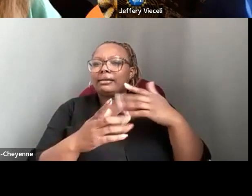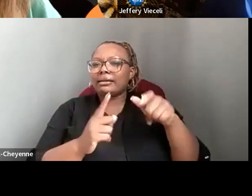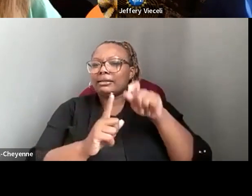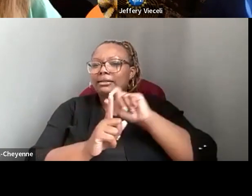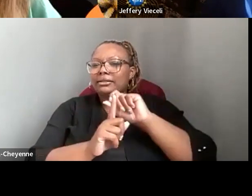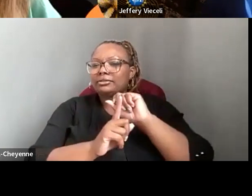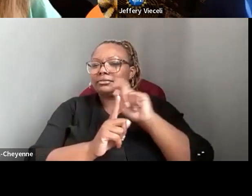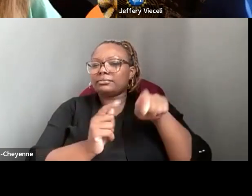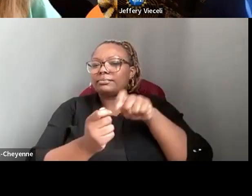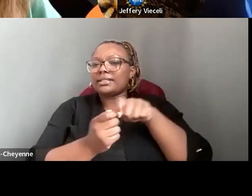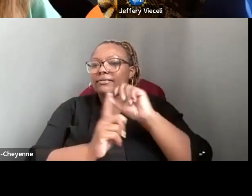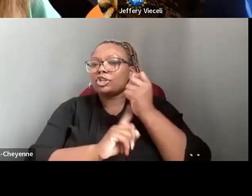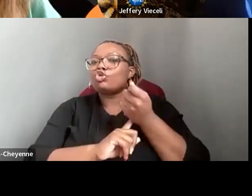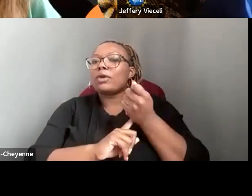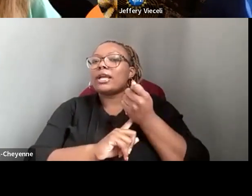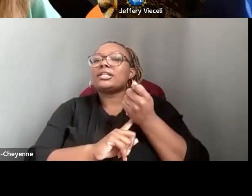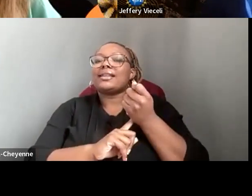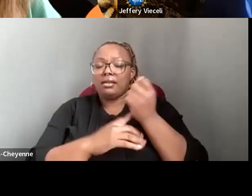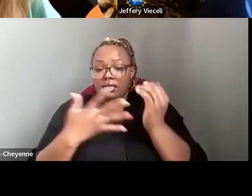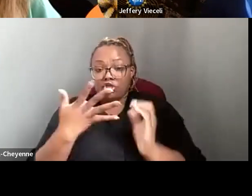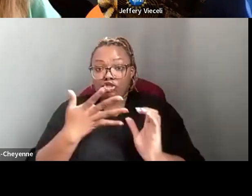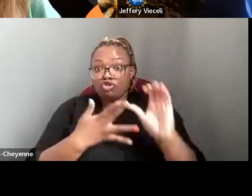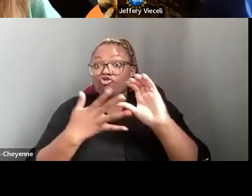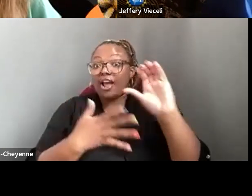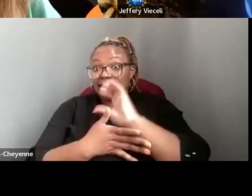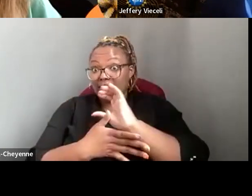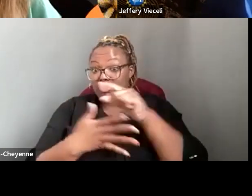But it has to meet all of the conditions, that is something that they usually provide,